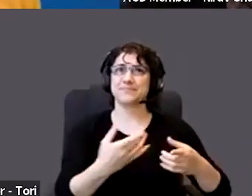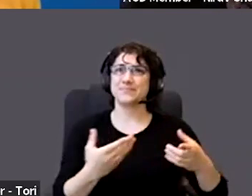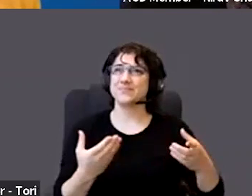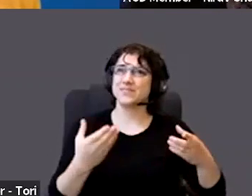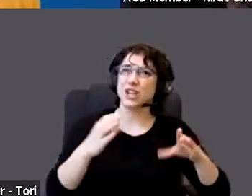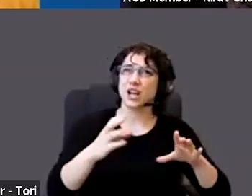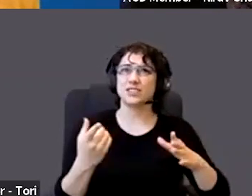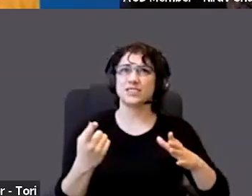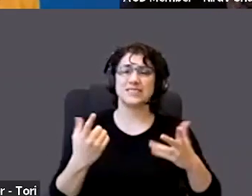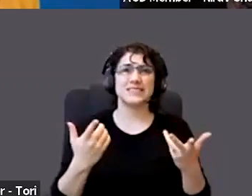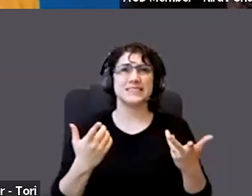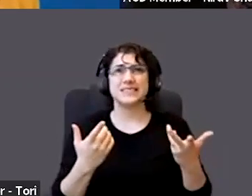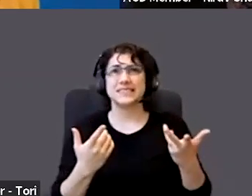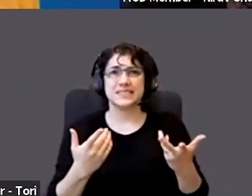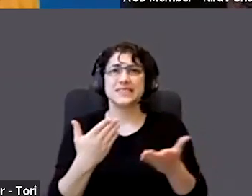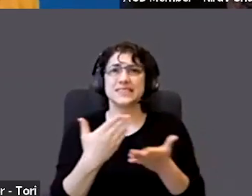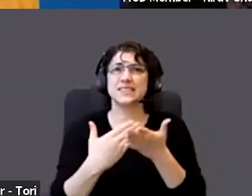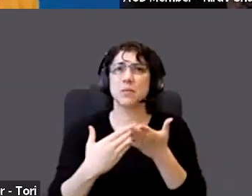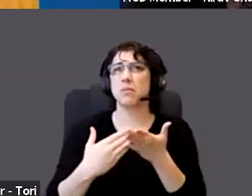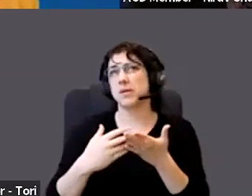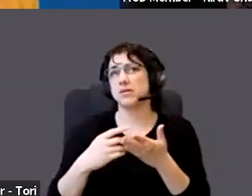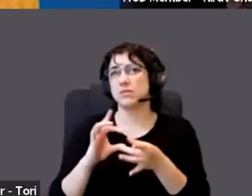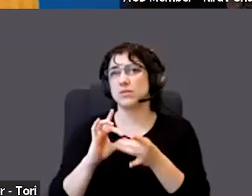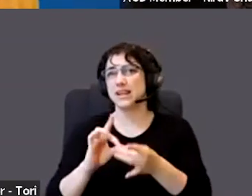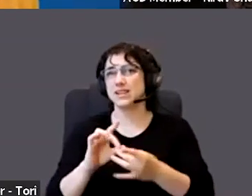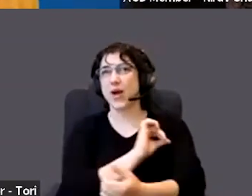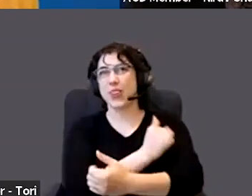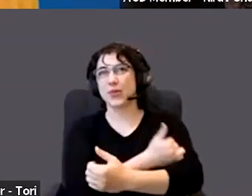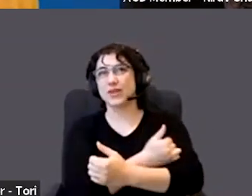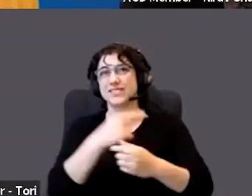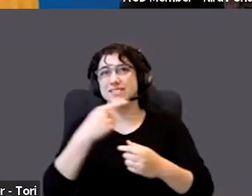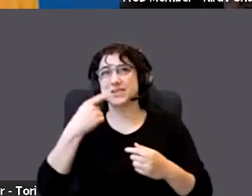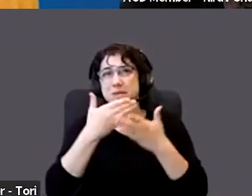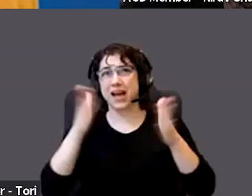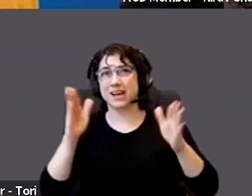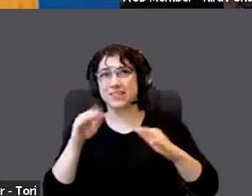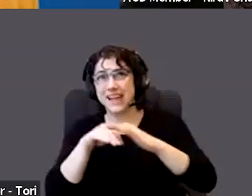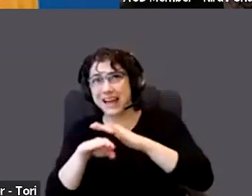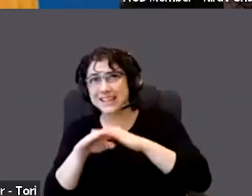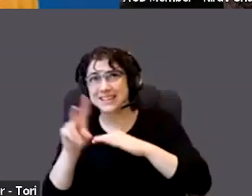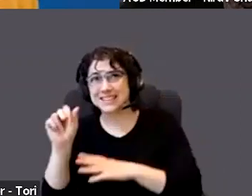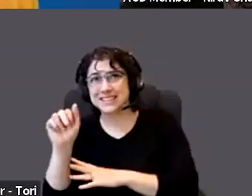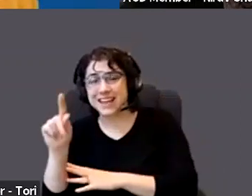by governmental public health in the past as related to the authorities of public health to access data. And I don't know if there were some new authorities